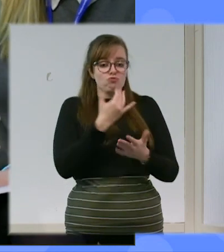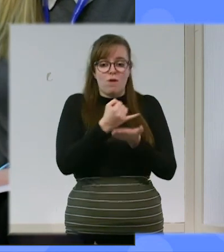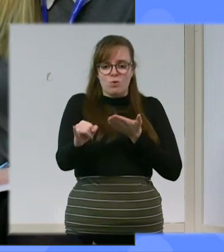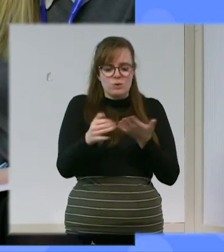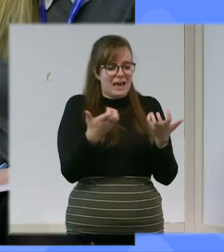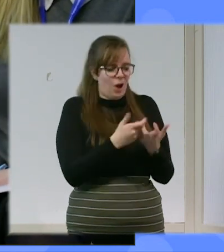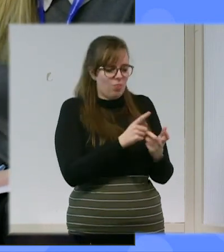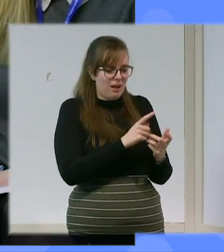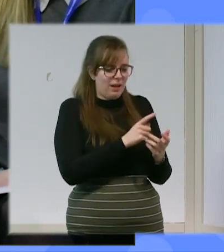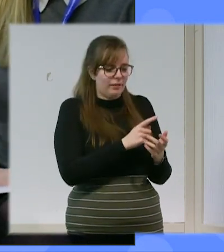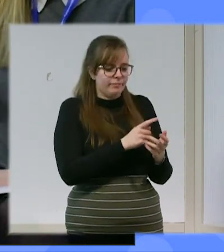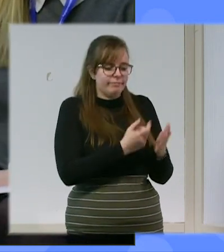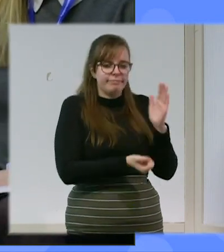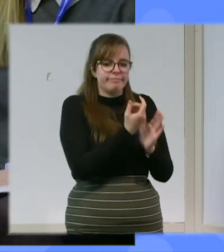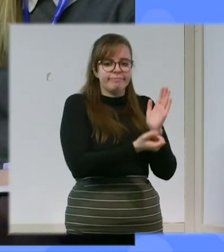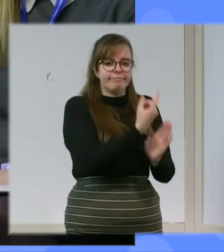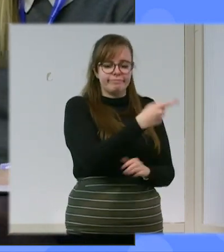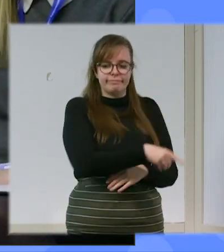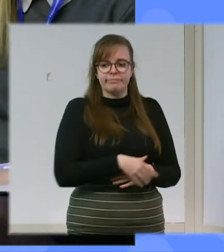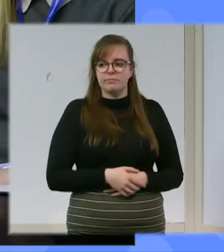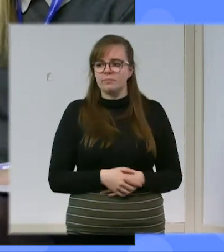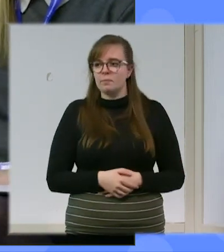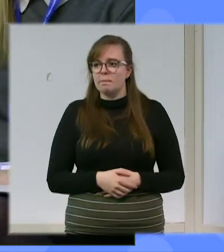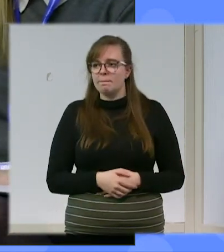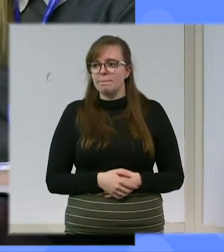four-three idea but you talk about that does it you know if people have the